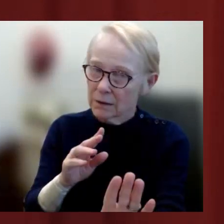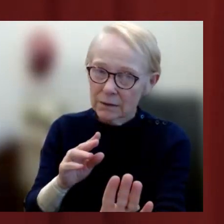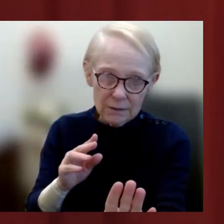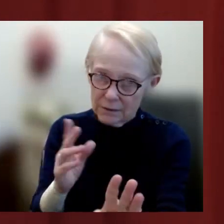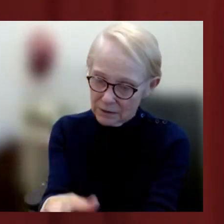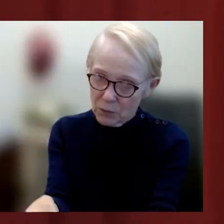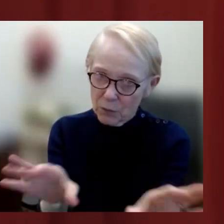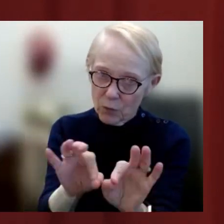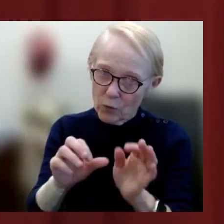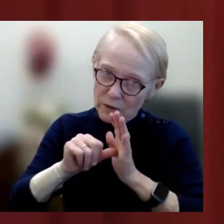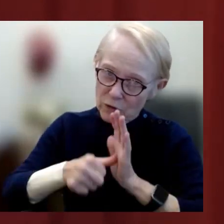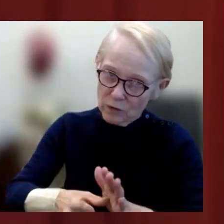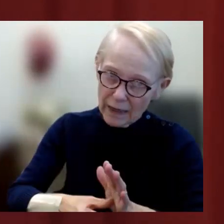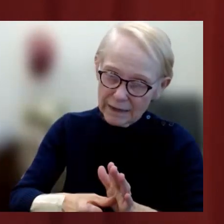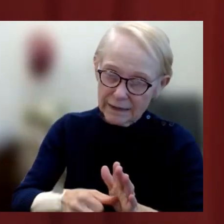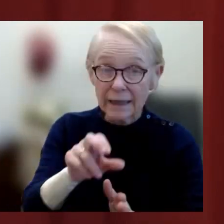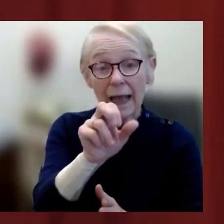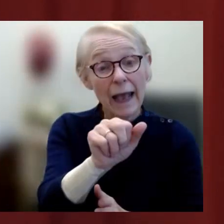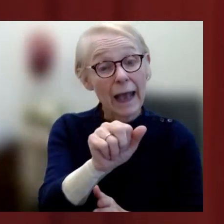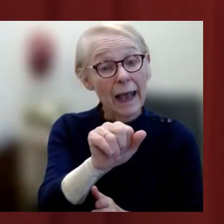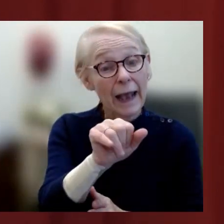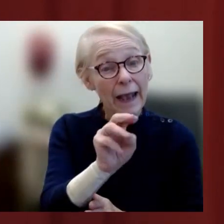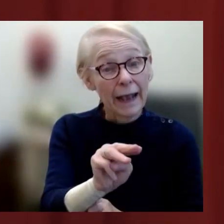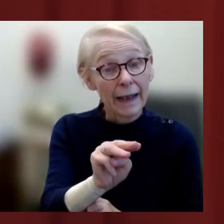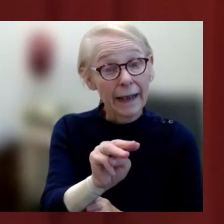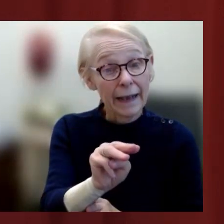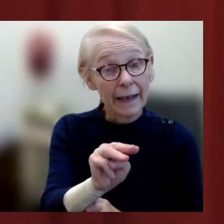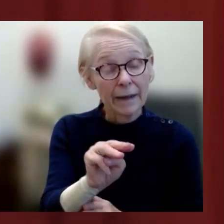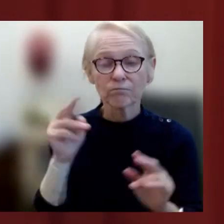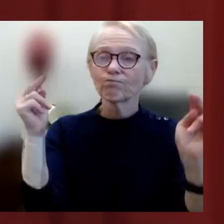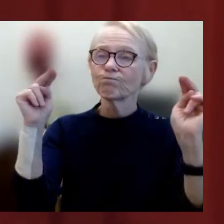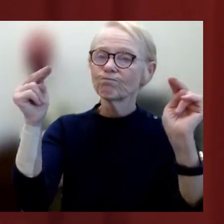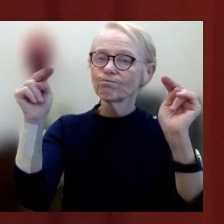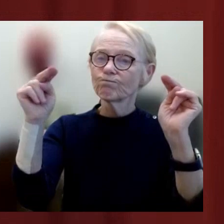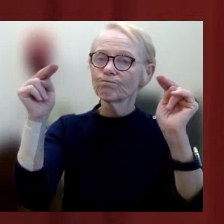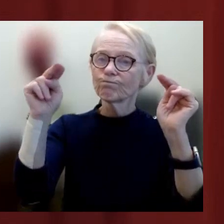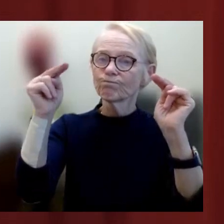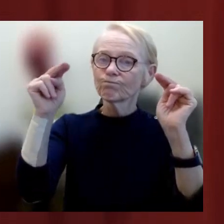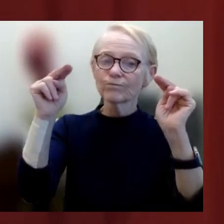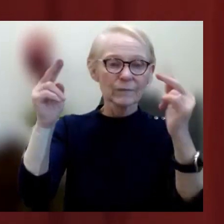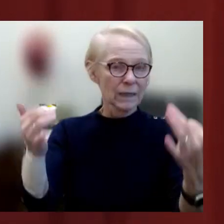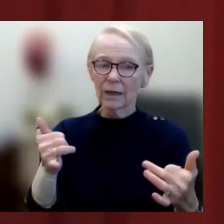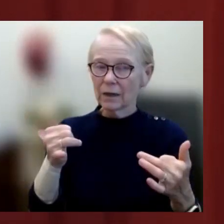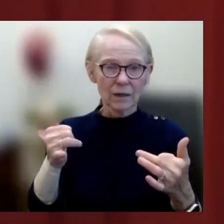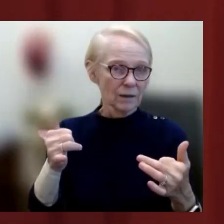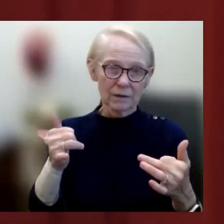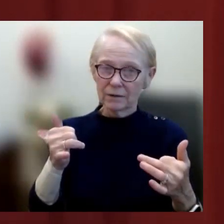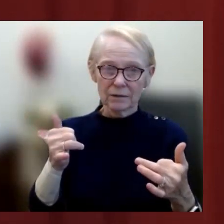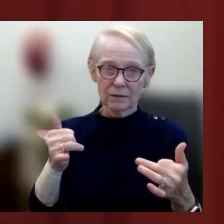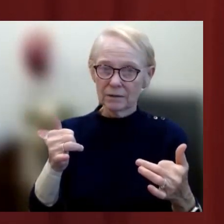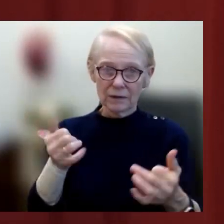stress that aim is is it non-partisan nonpartisan we are non-partisan we will not express uh any